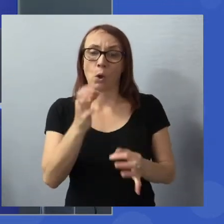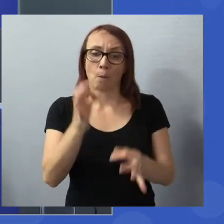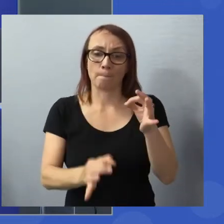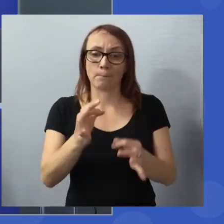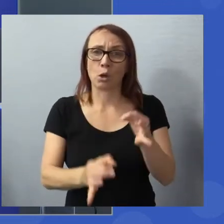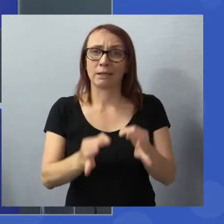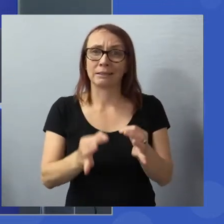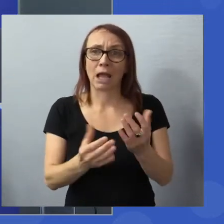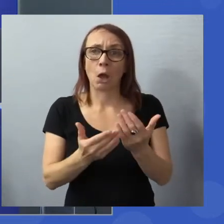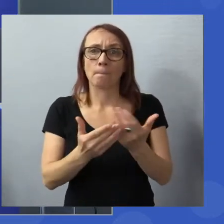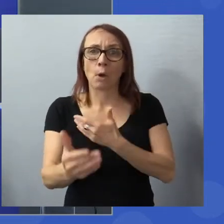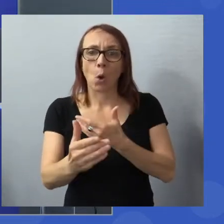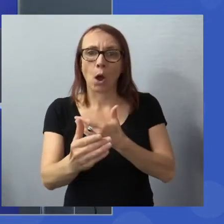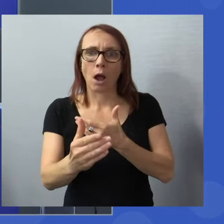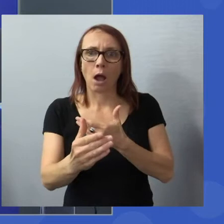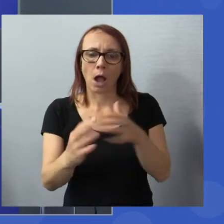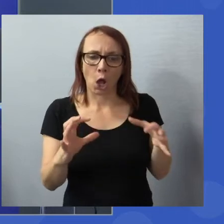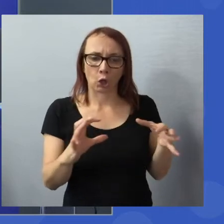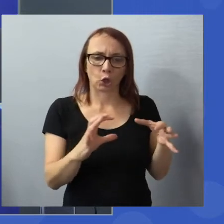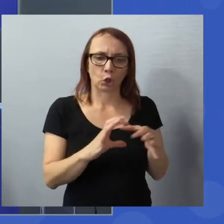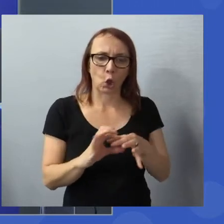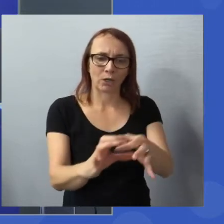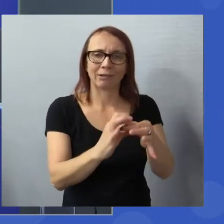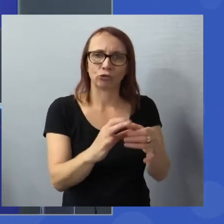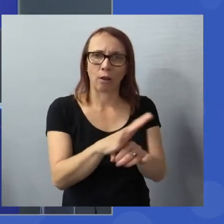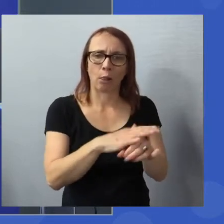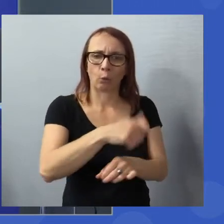connection with their constituents than in many other countries they they work a